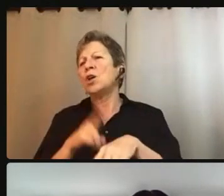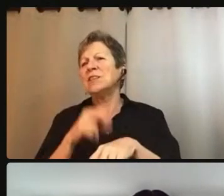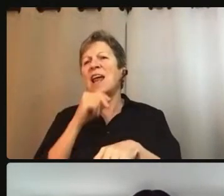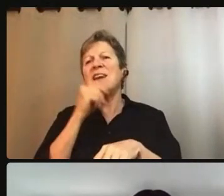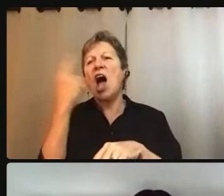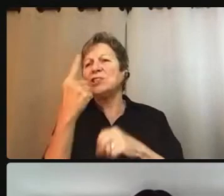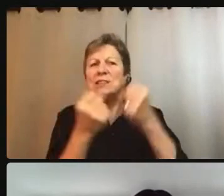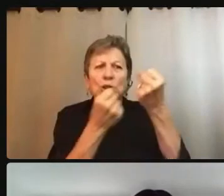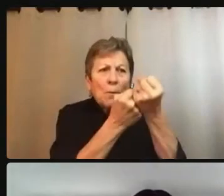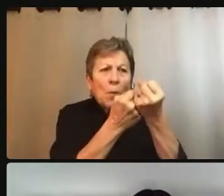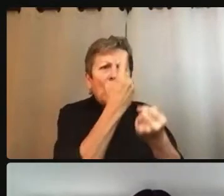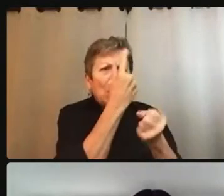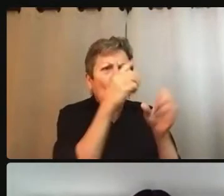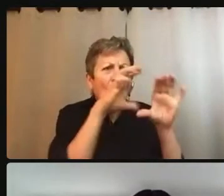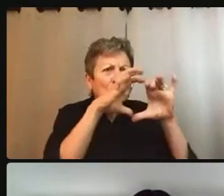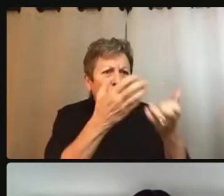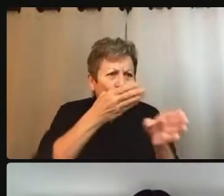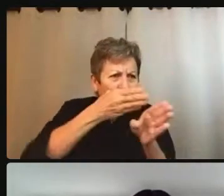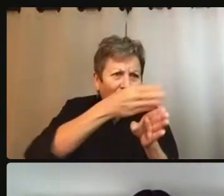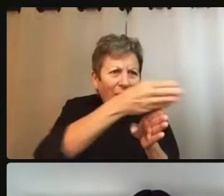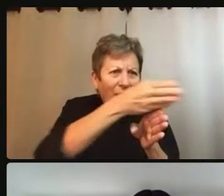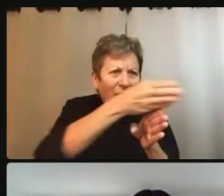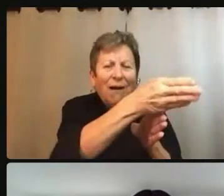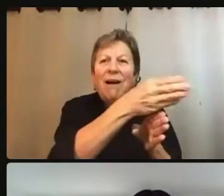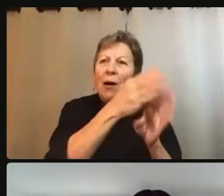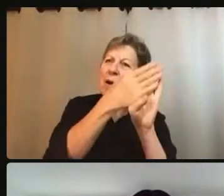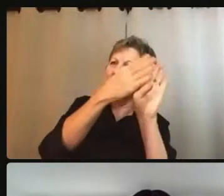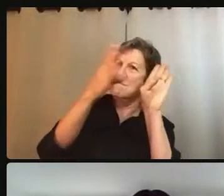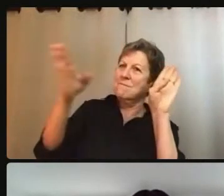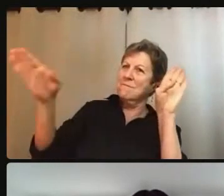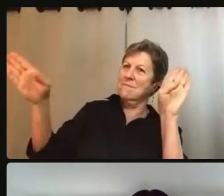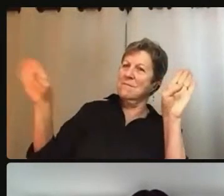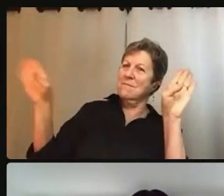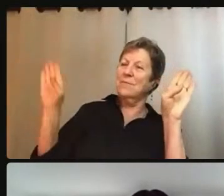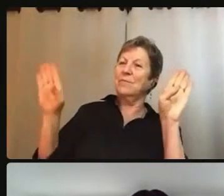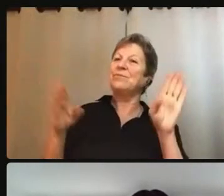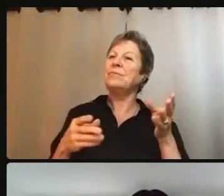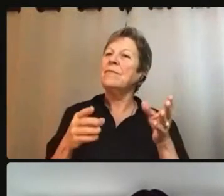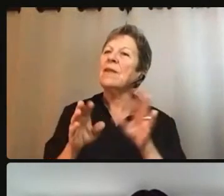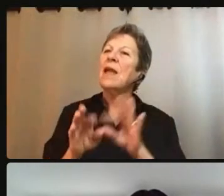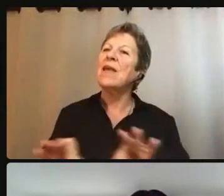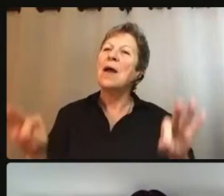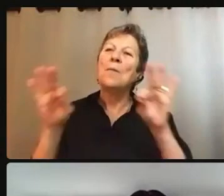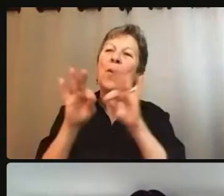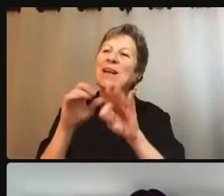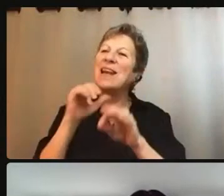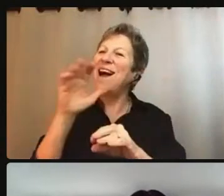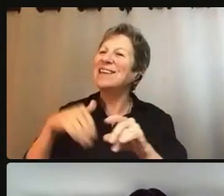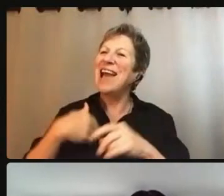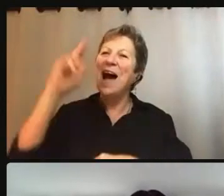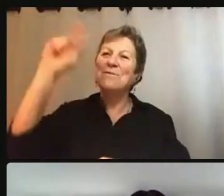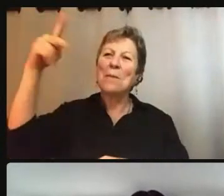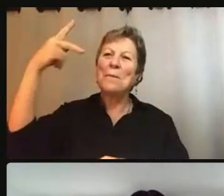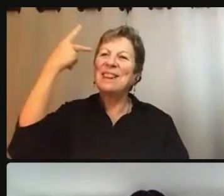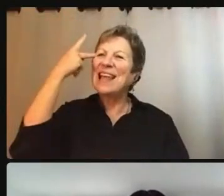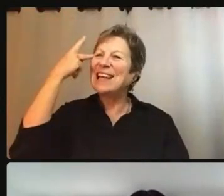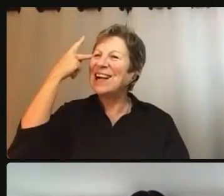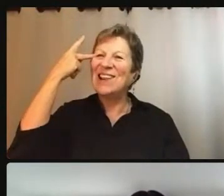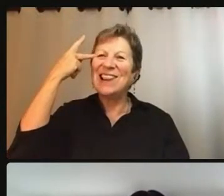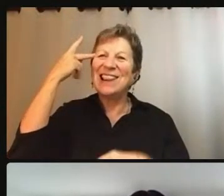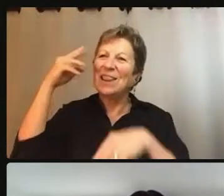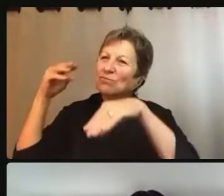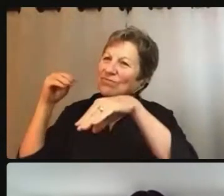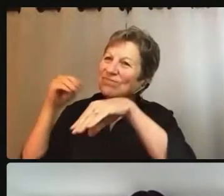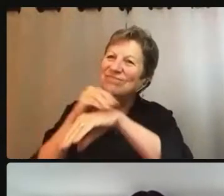AND AGAIN, I'M BEING BIASED.